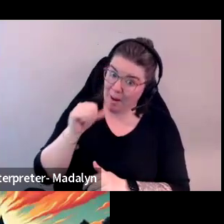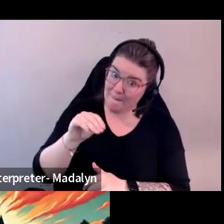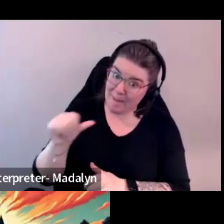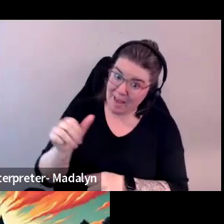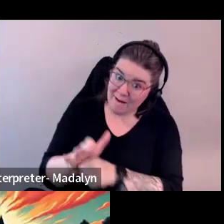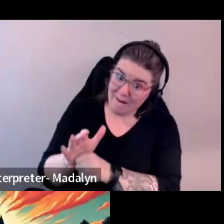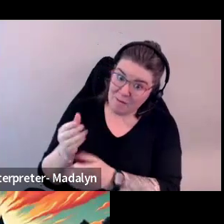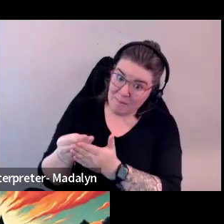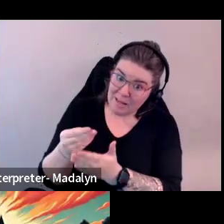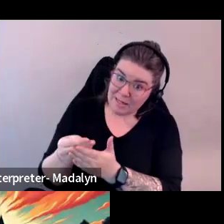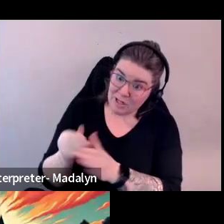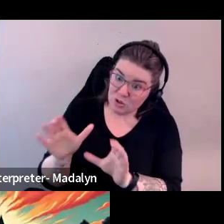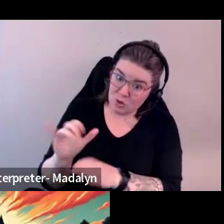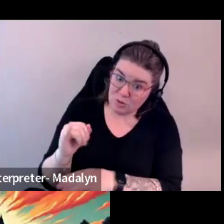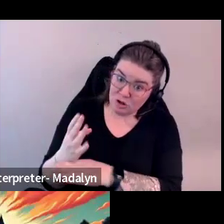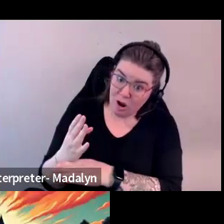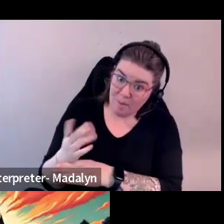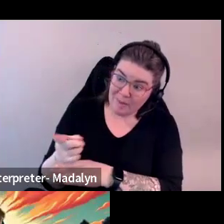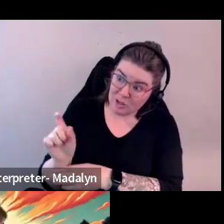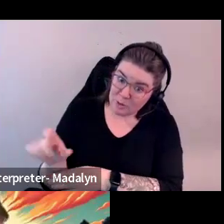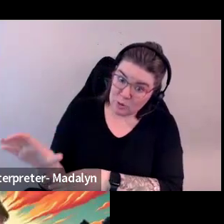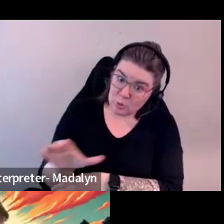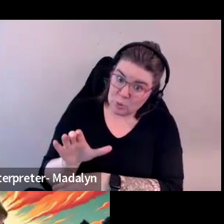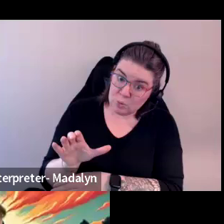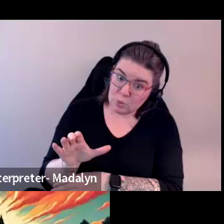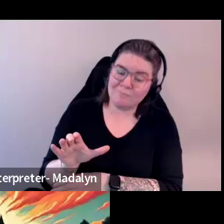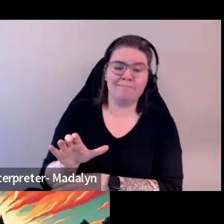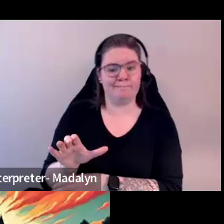Don Posh: to do the job that they're supposed to do. That's when